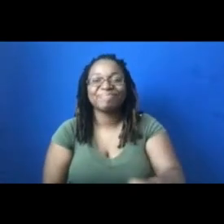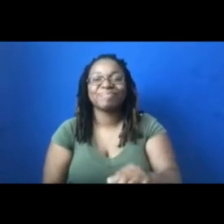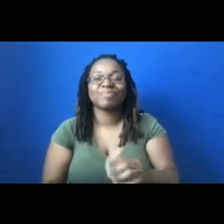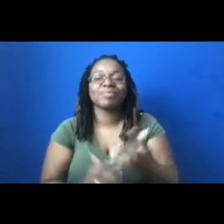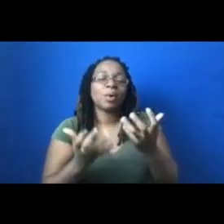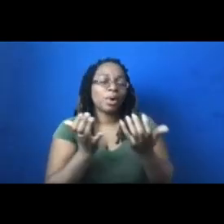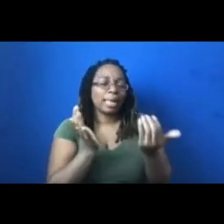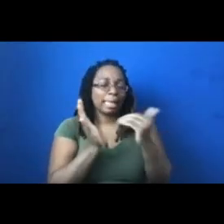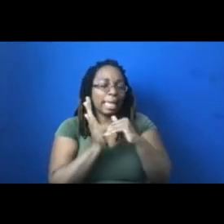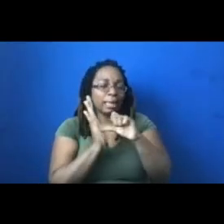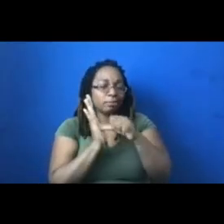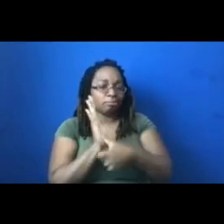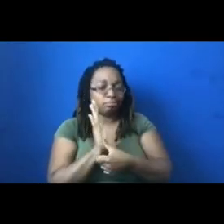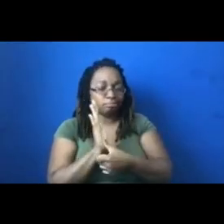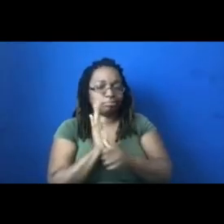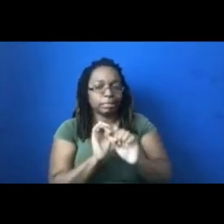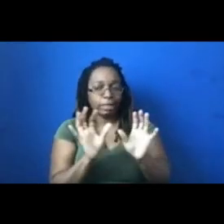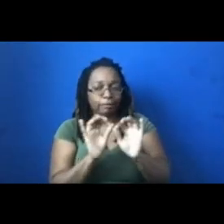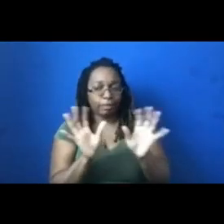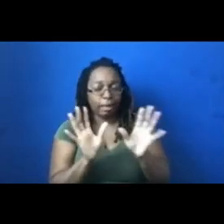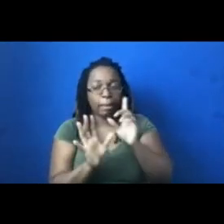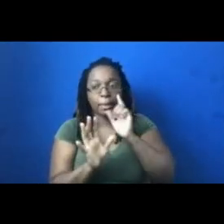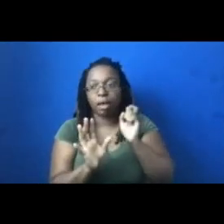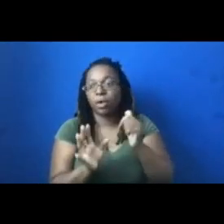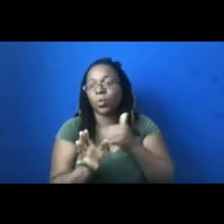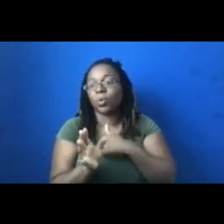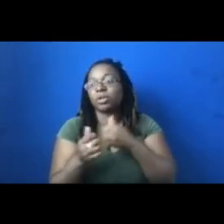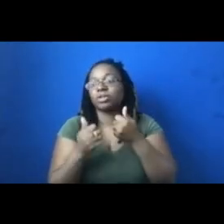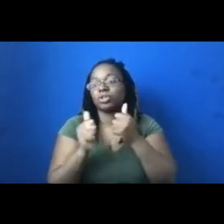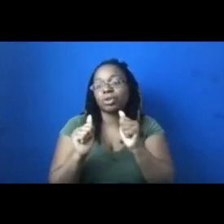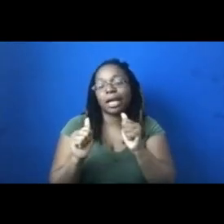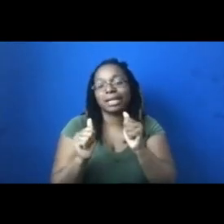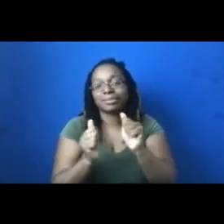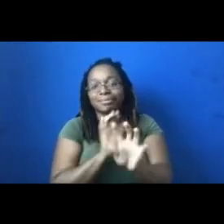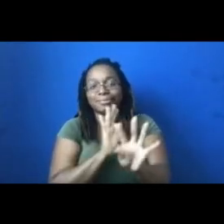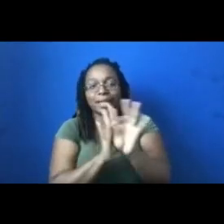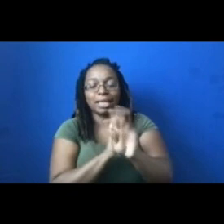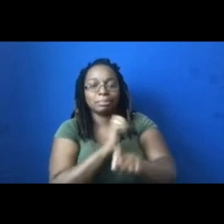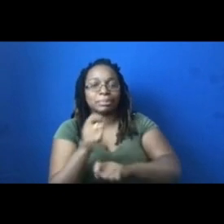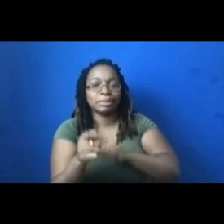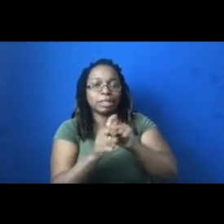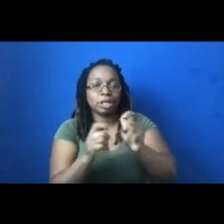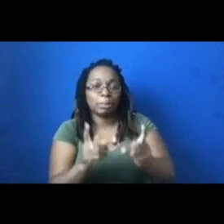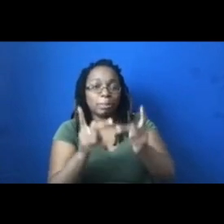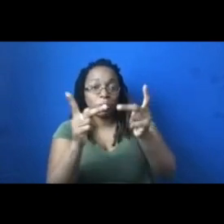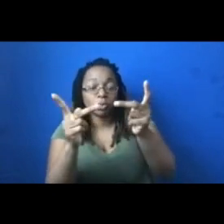thing, because we are looking for proposals that can go beyond